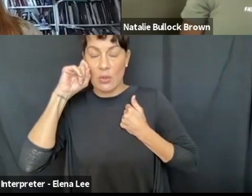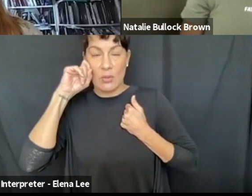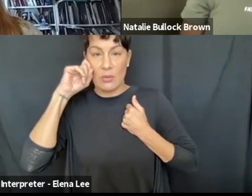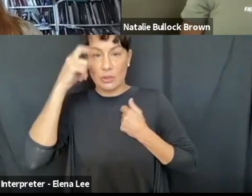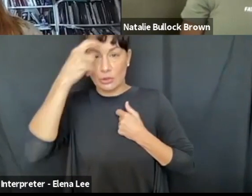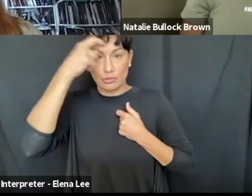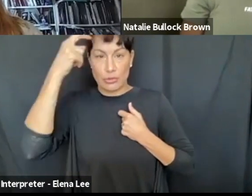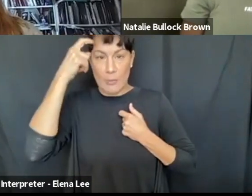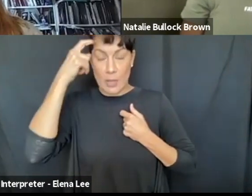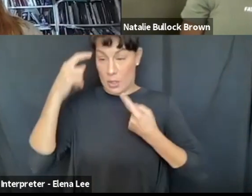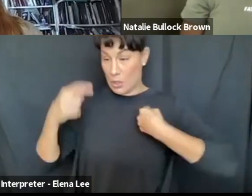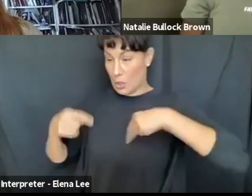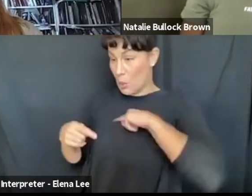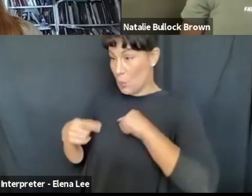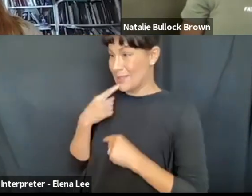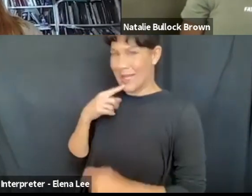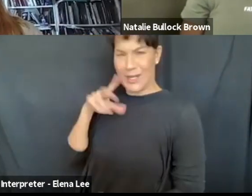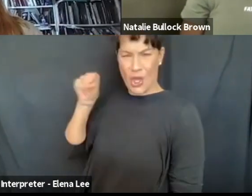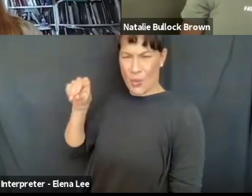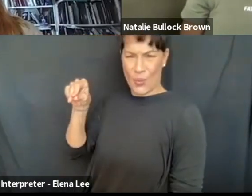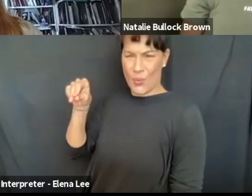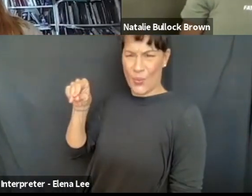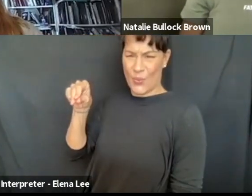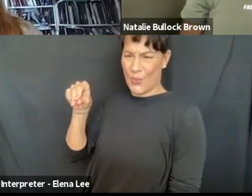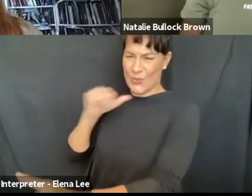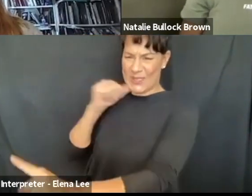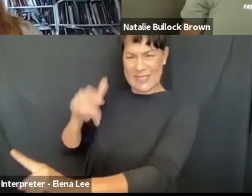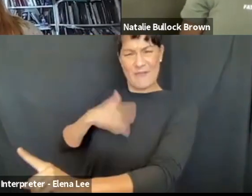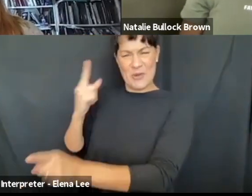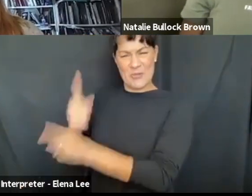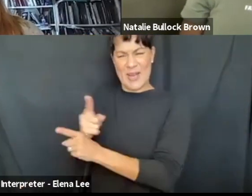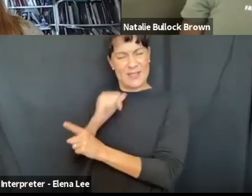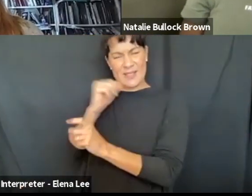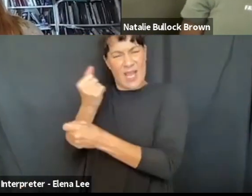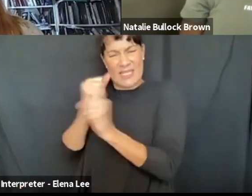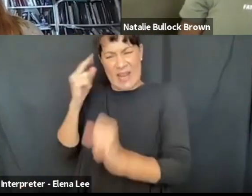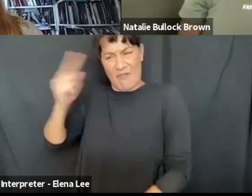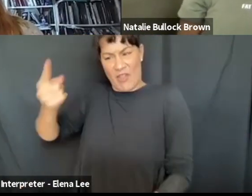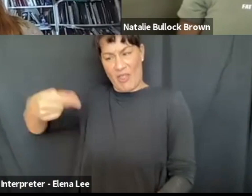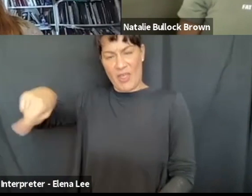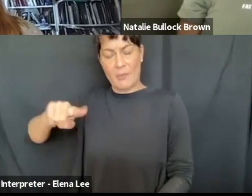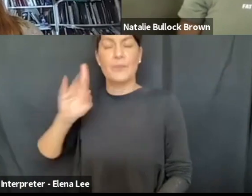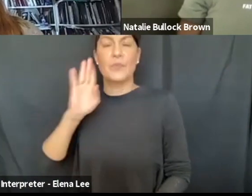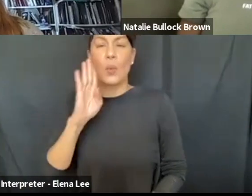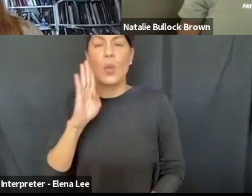just instinctually that did not feel right. That did not feel safe for them. There was going to be a power imbalance